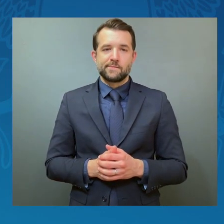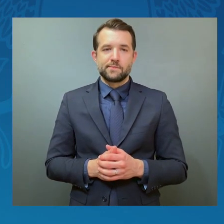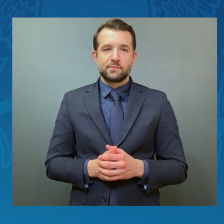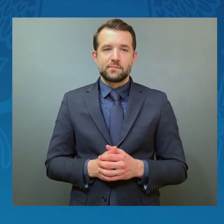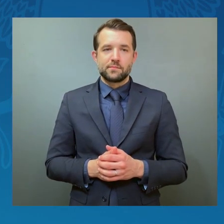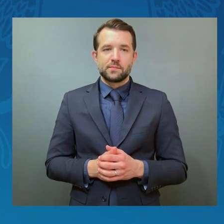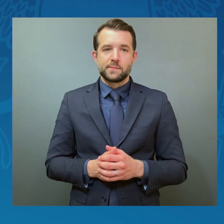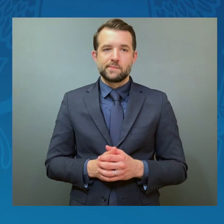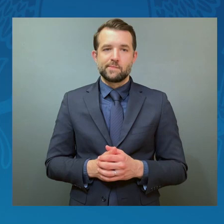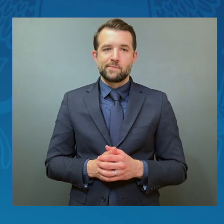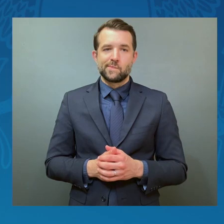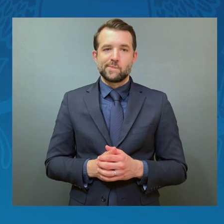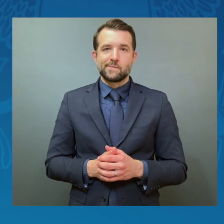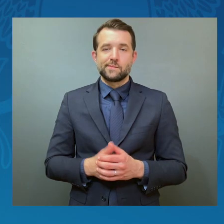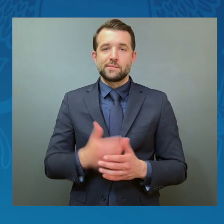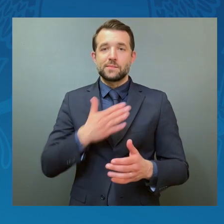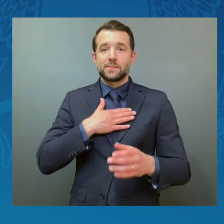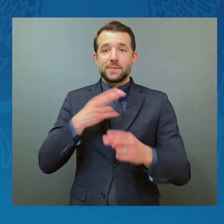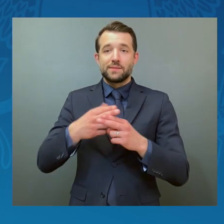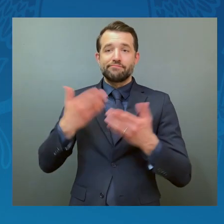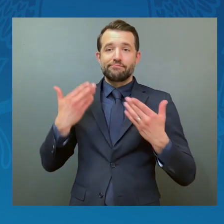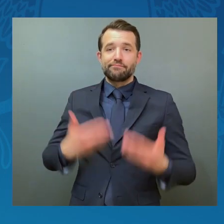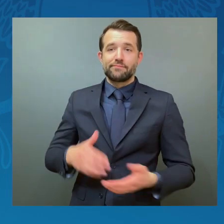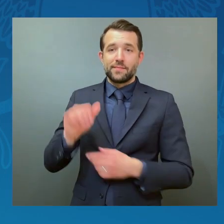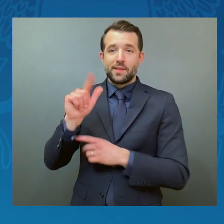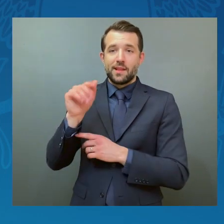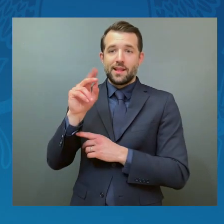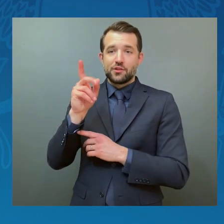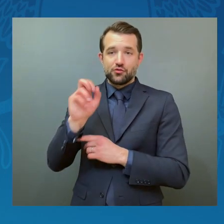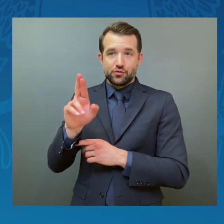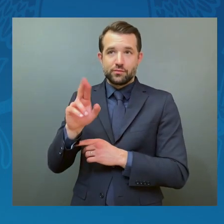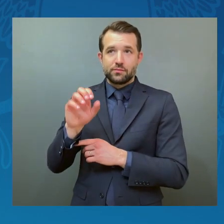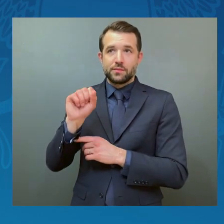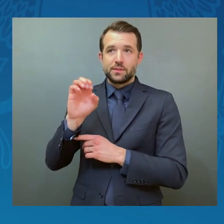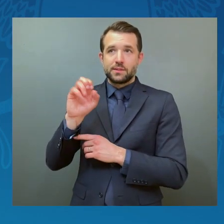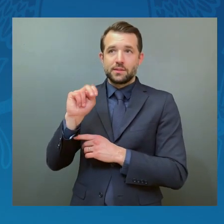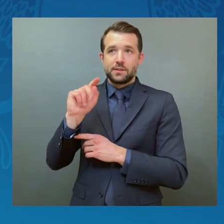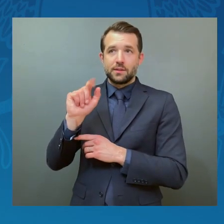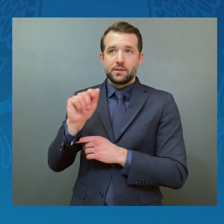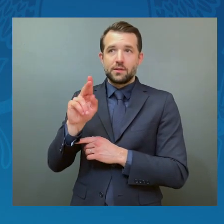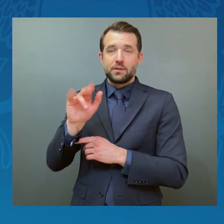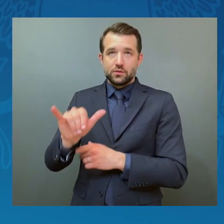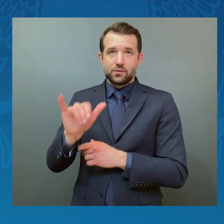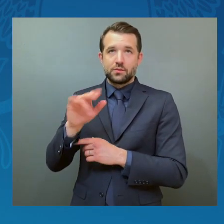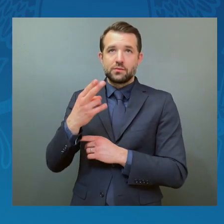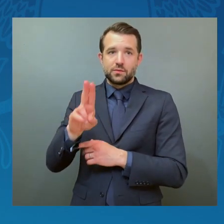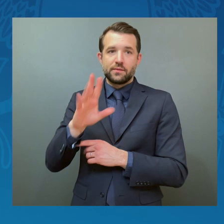Mr. Sintau: My name is Alexander Sintau. I'm a 25-year old from Washington DC, and serve in the United States Coast Guard for two years.